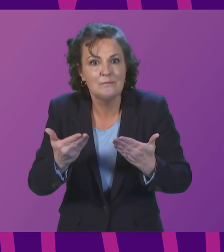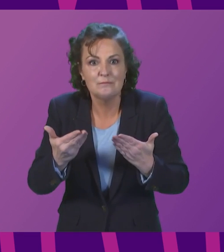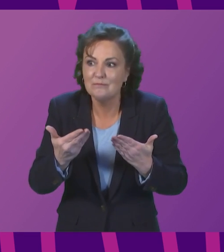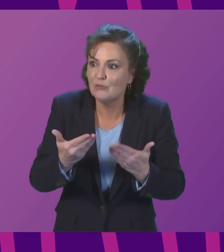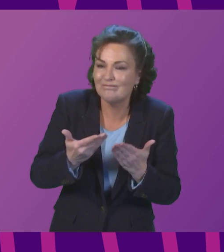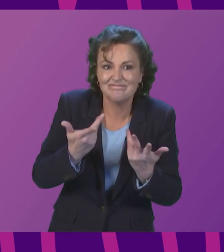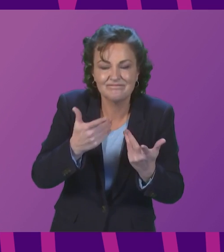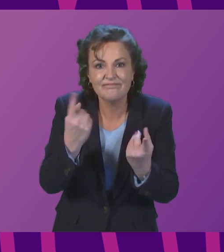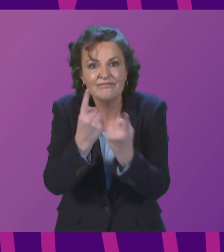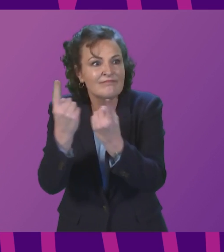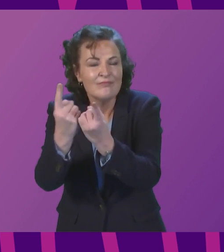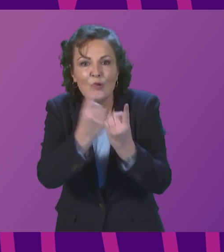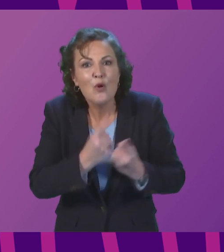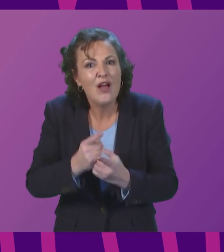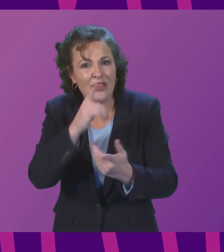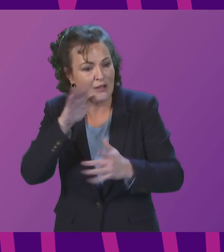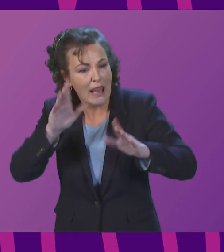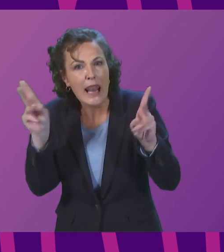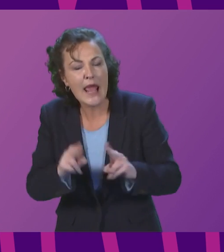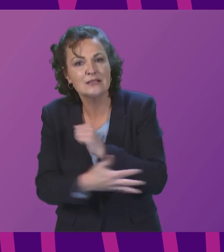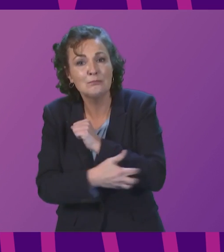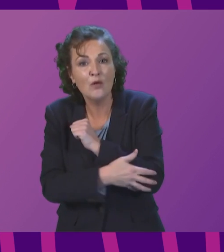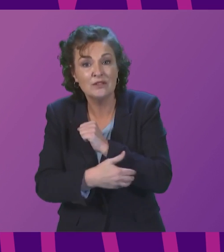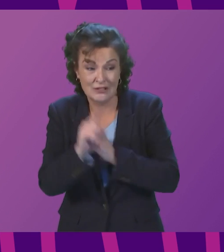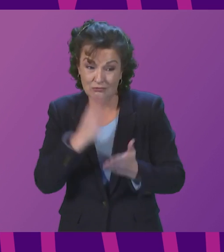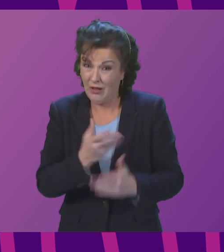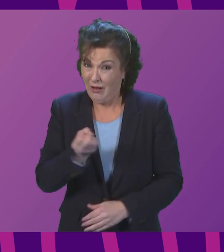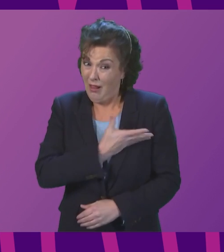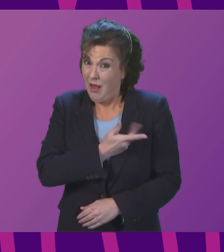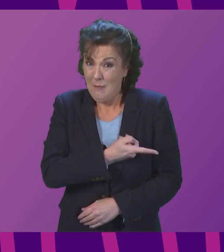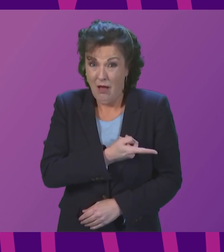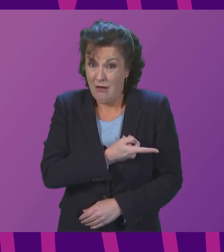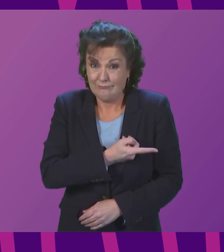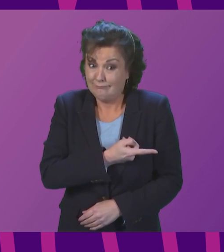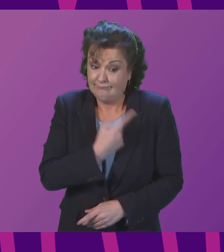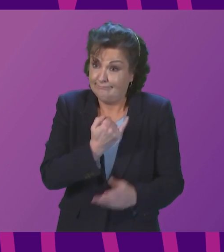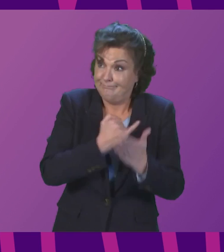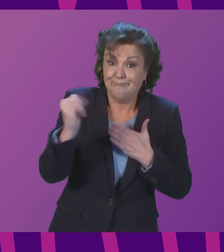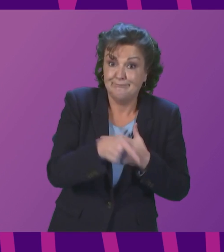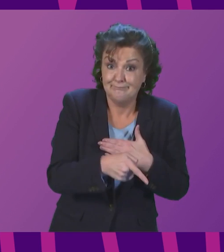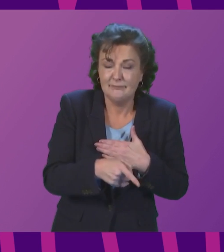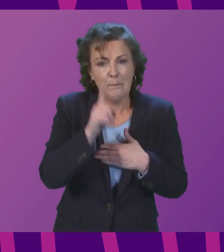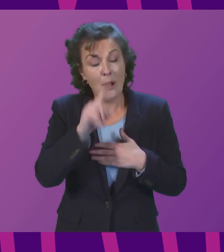It will be interesting to see whether Labour members vote for or against the budget at